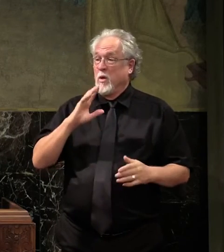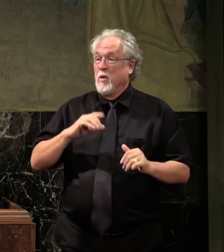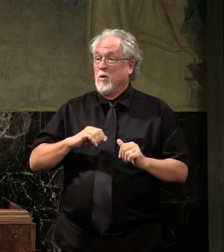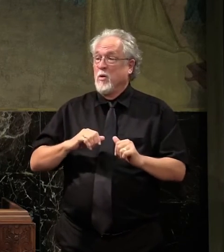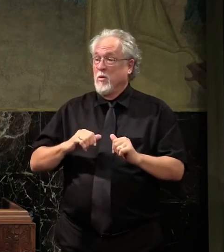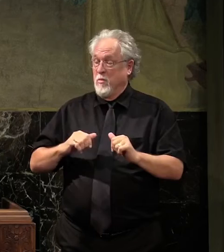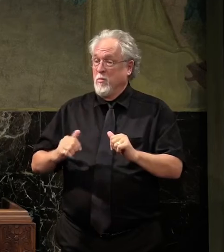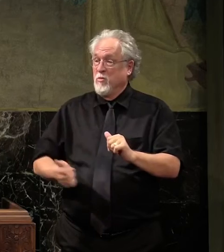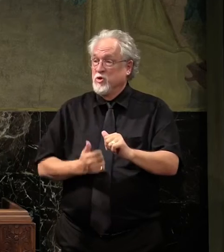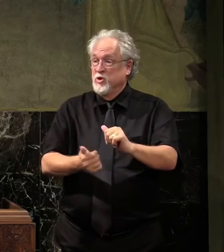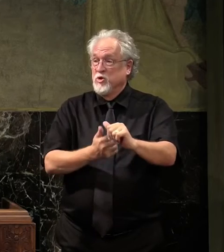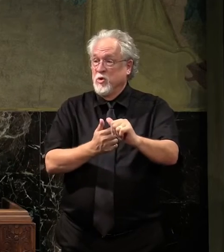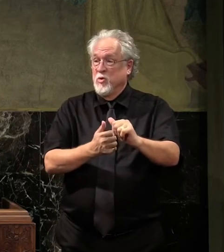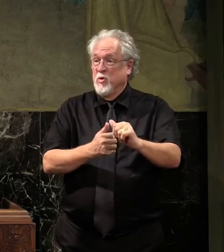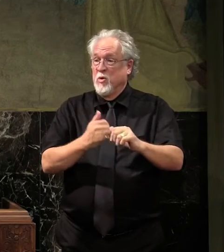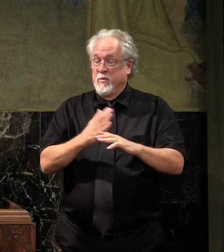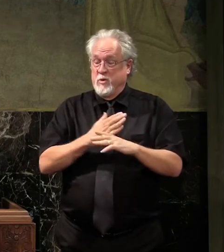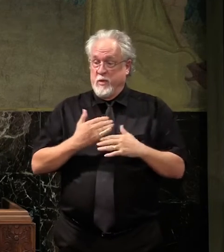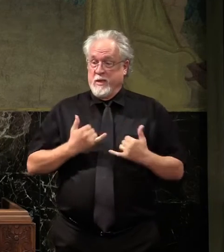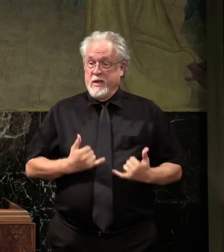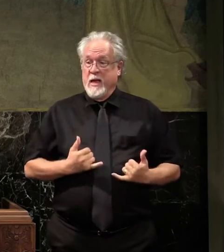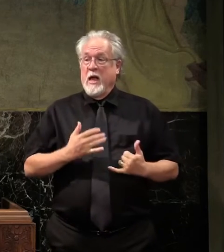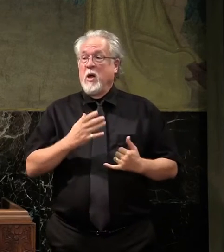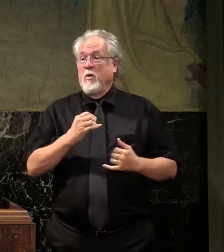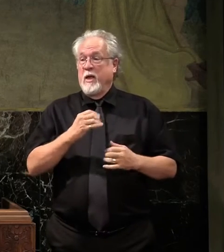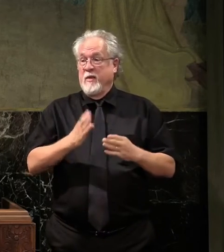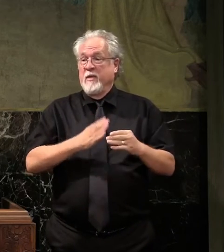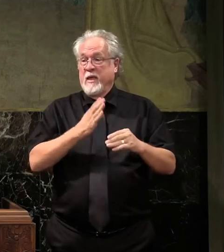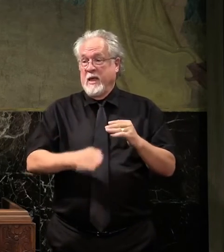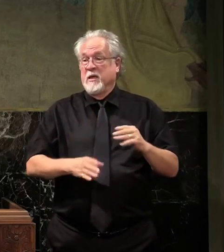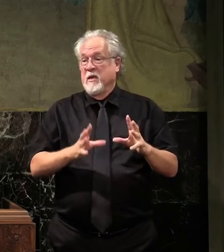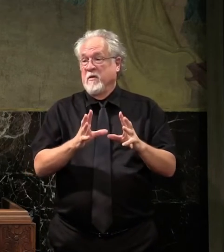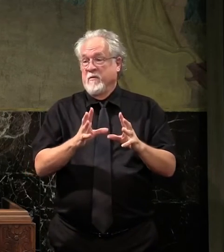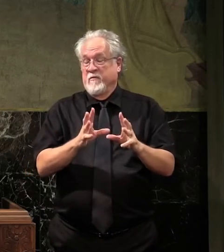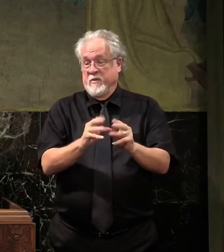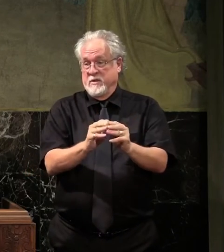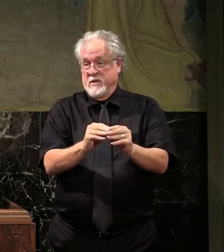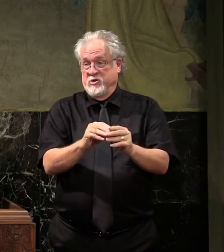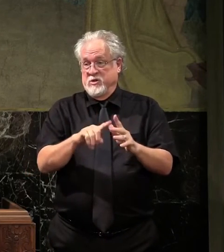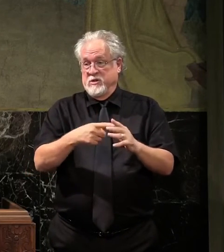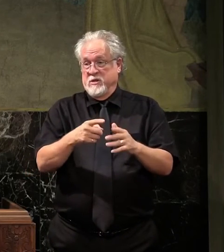between now and in the end of the session that's it starts next April to